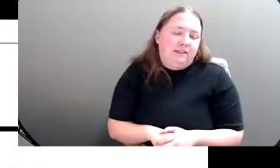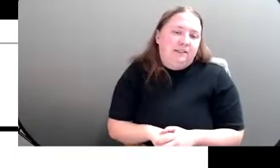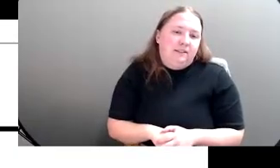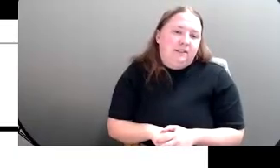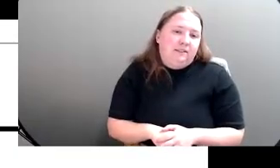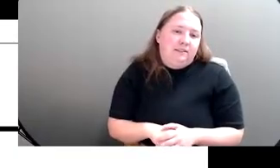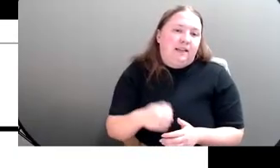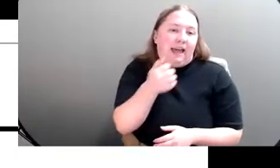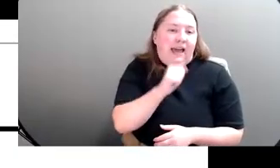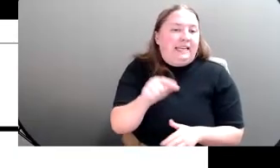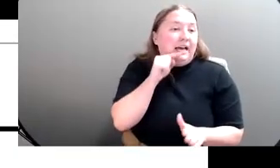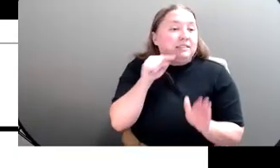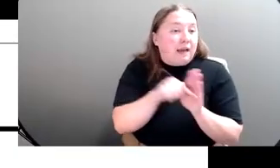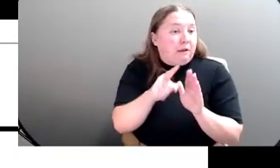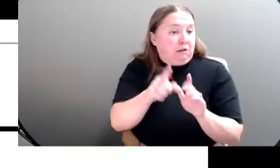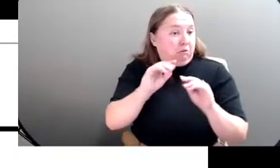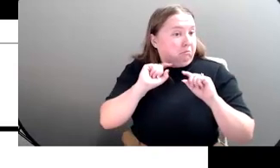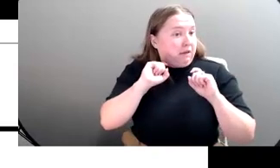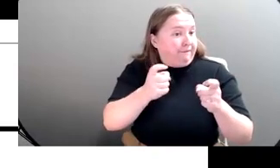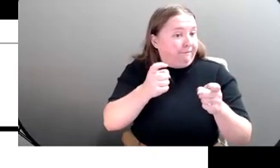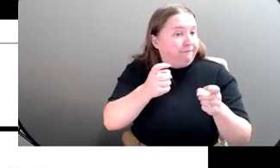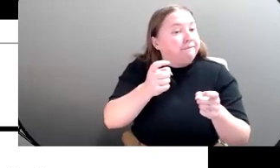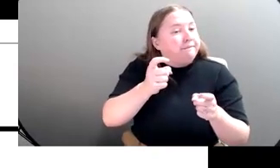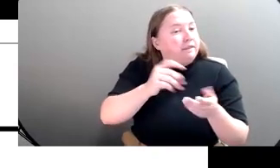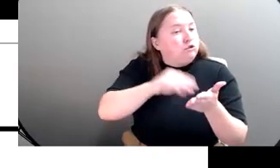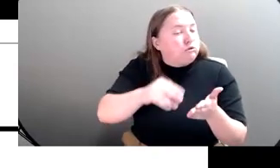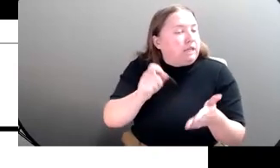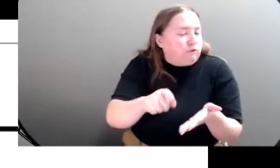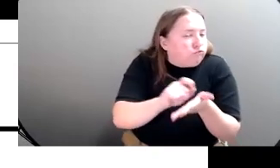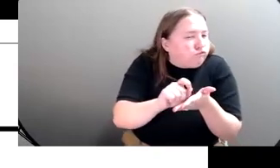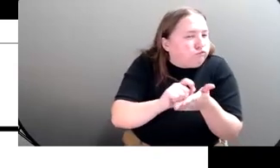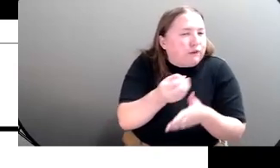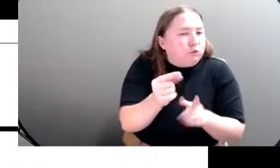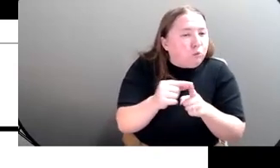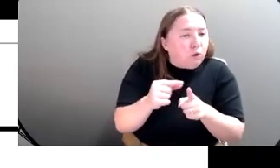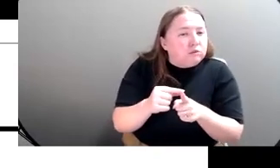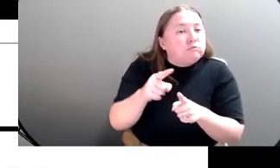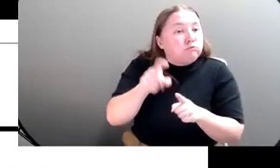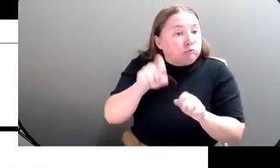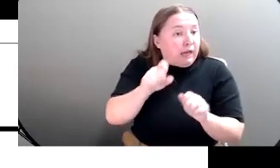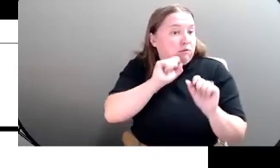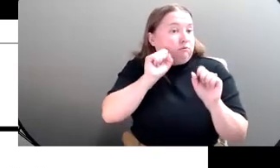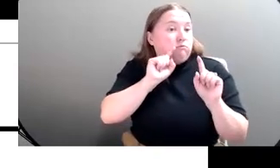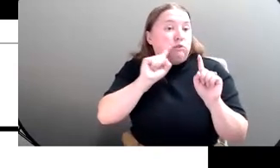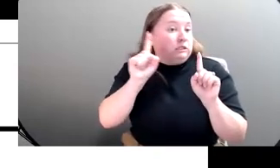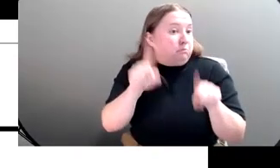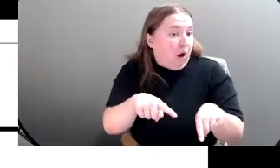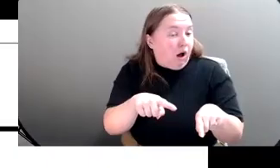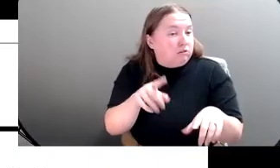that you give where the students have to even write a few words and you can respond back to them within the SpeedGrader.